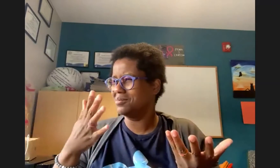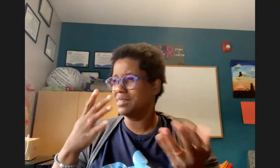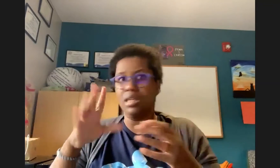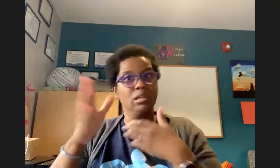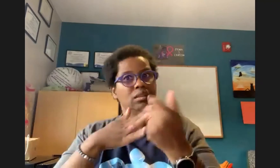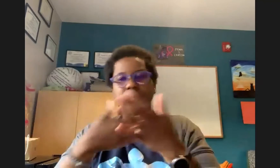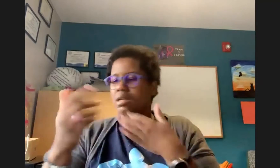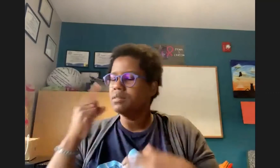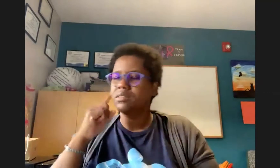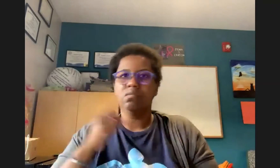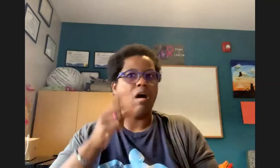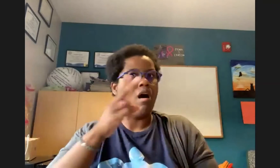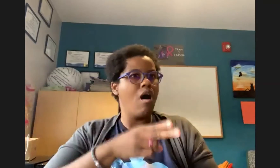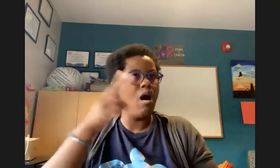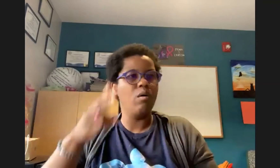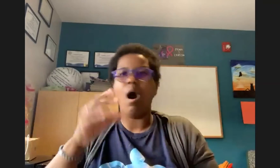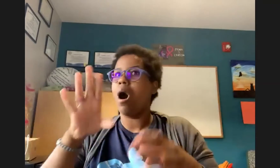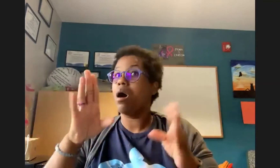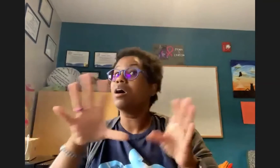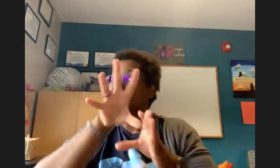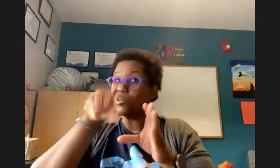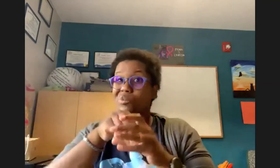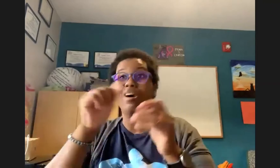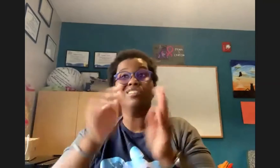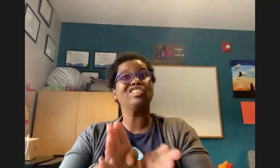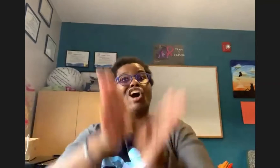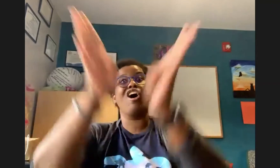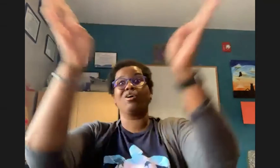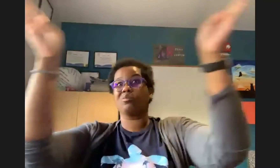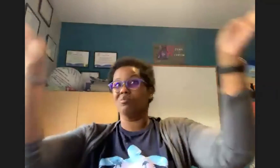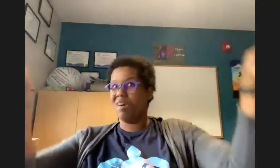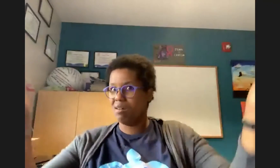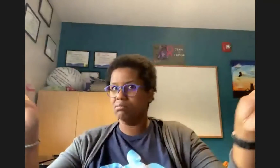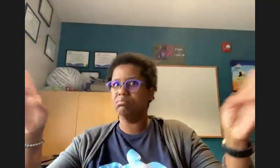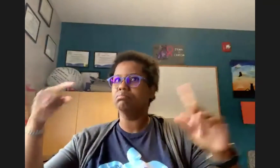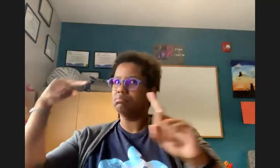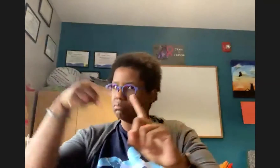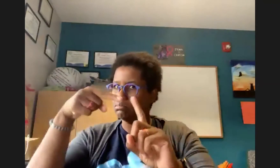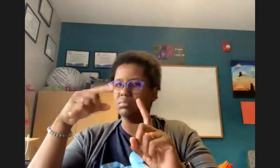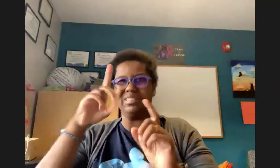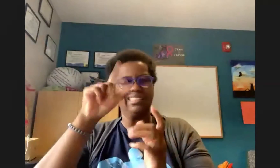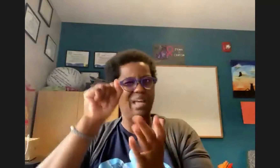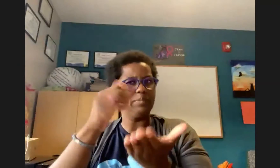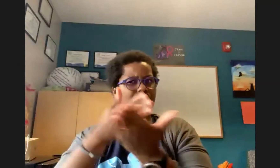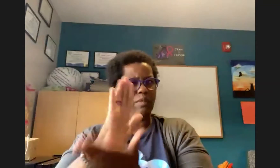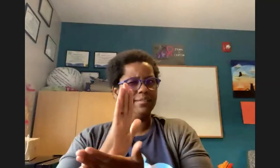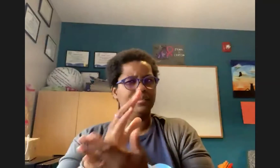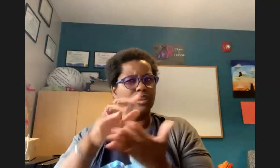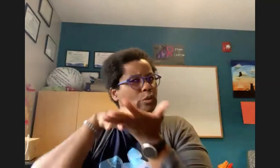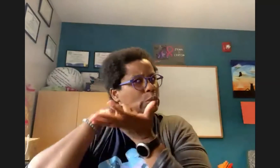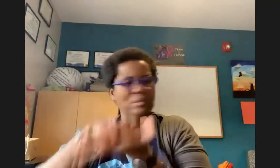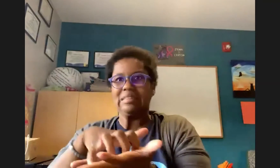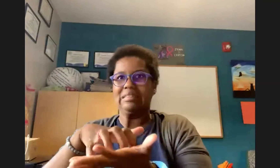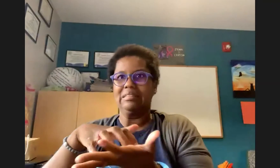And I said, "But mom, what do you mean?" She said, "I'm not talking about just the Deaf and hard of hearing community.